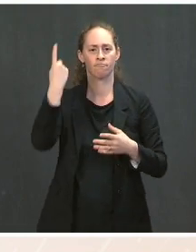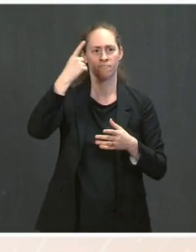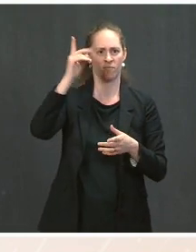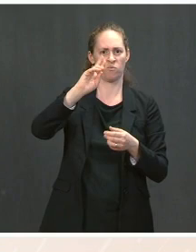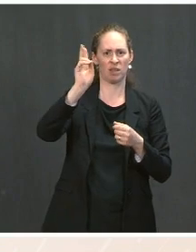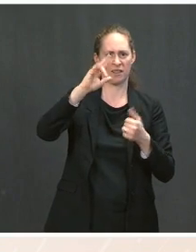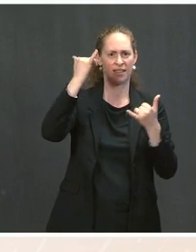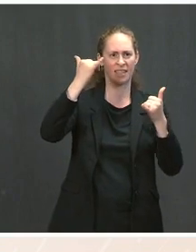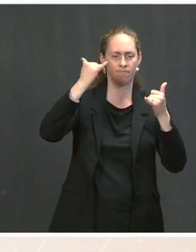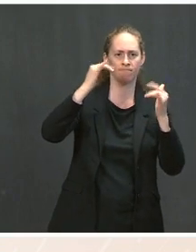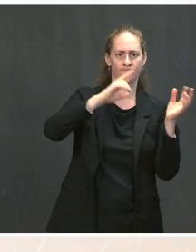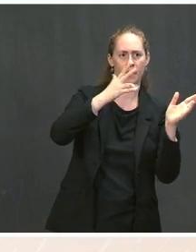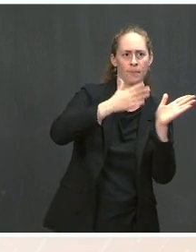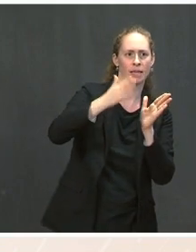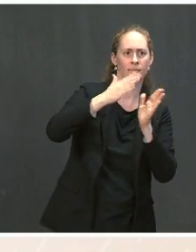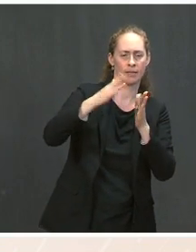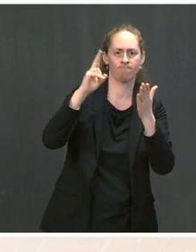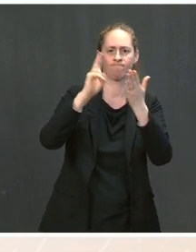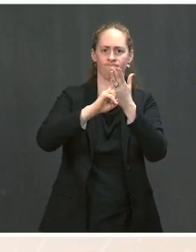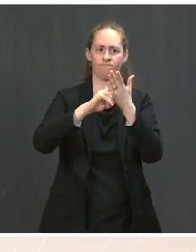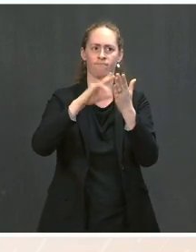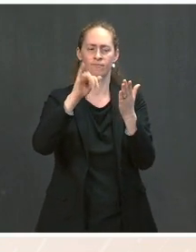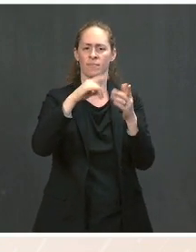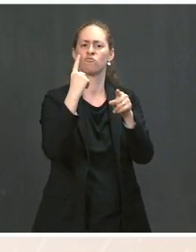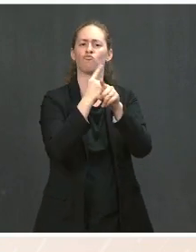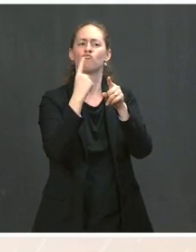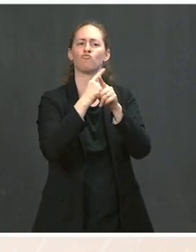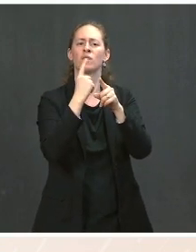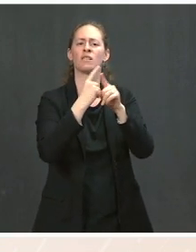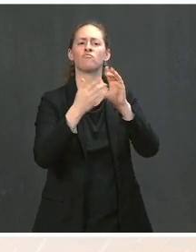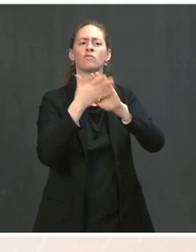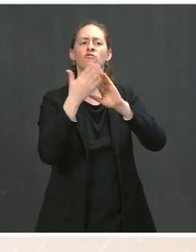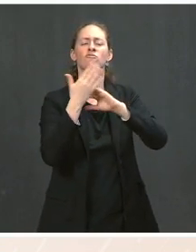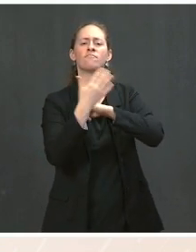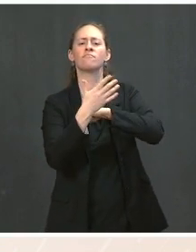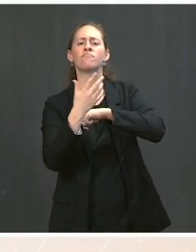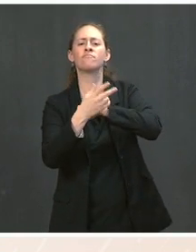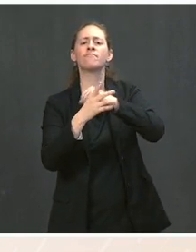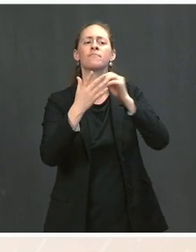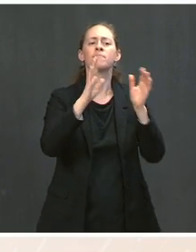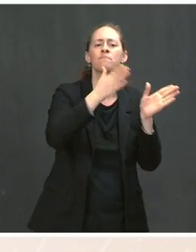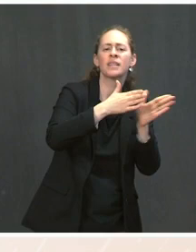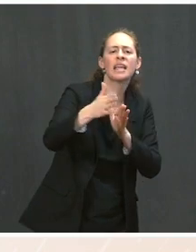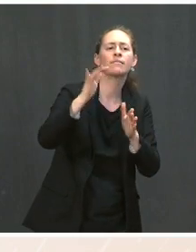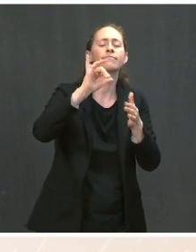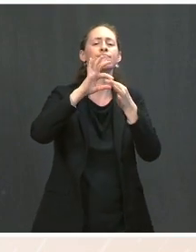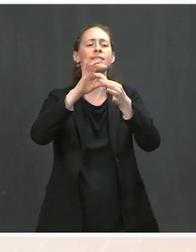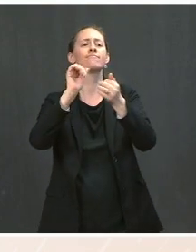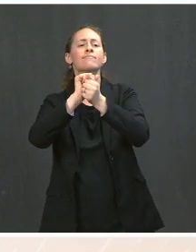and then everything else could go in a reconciliation bill. So you guys are open to that?